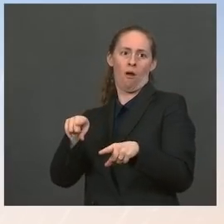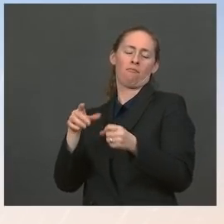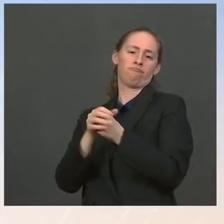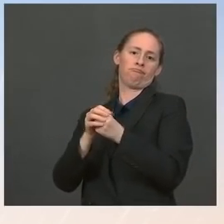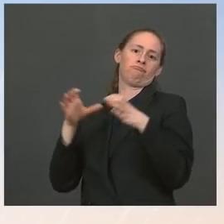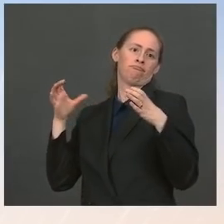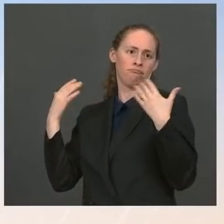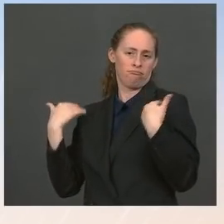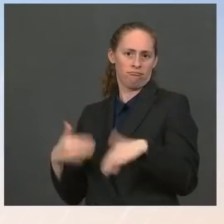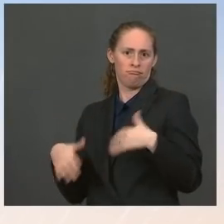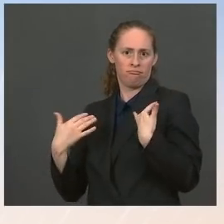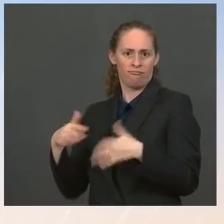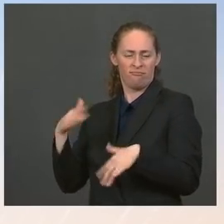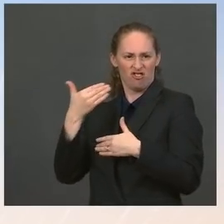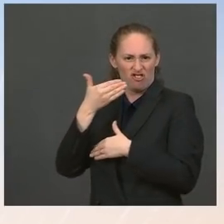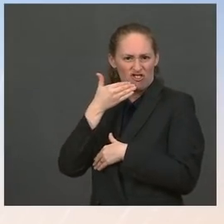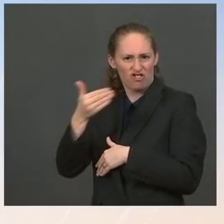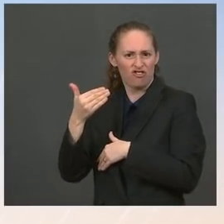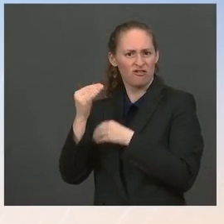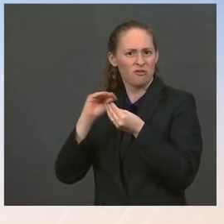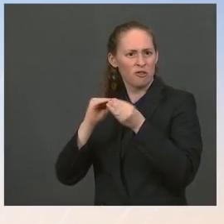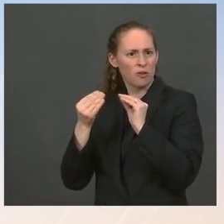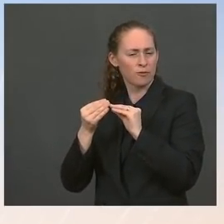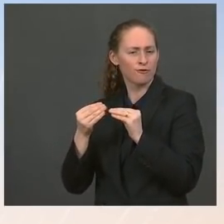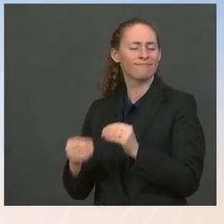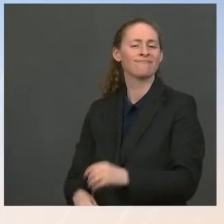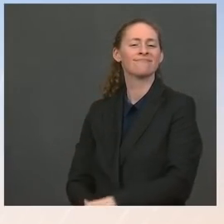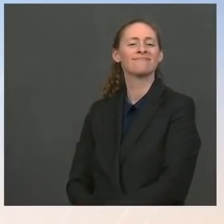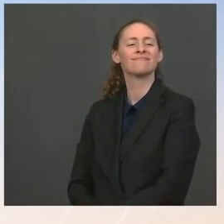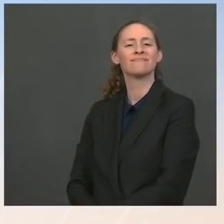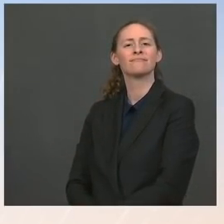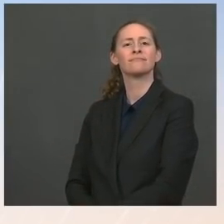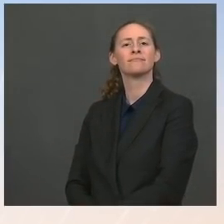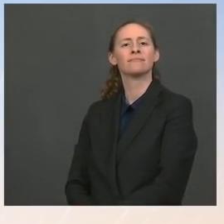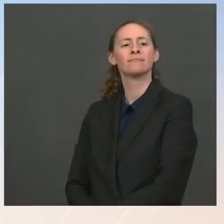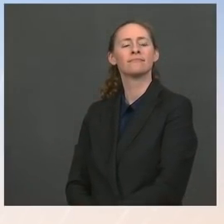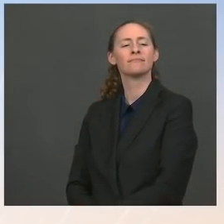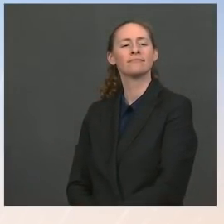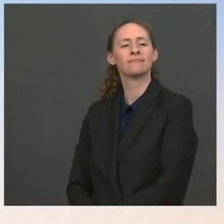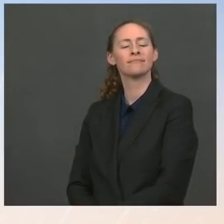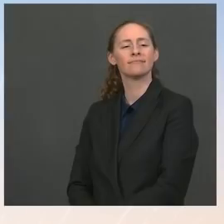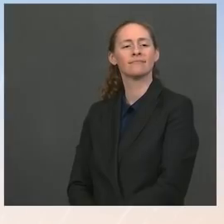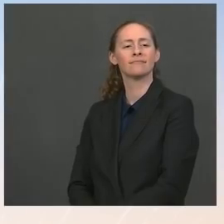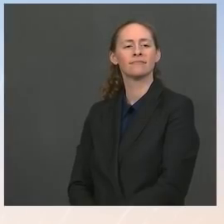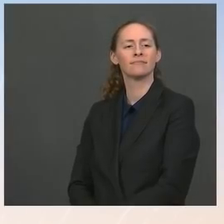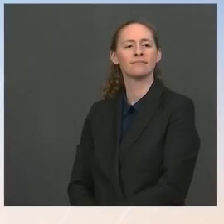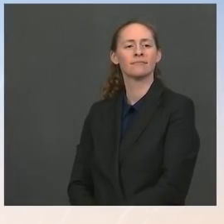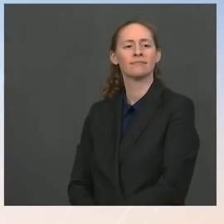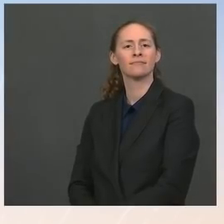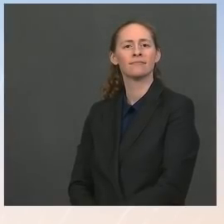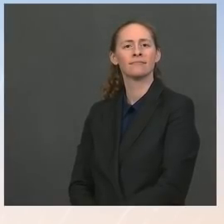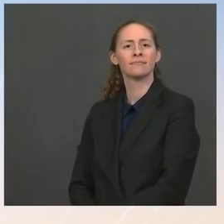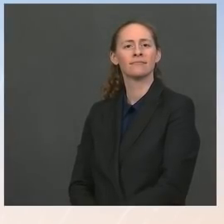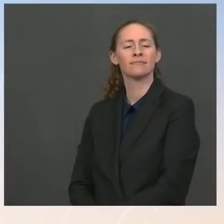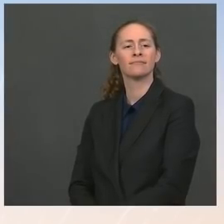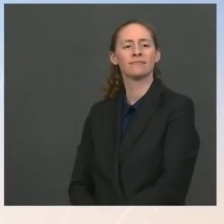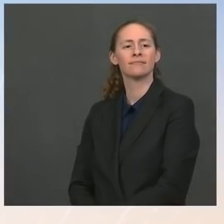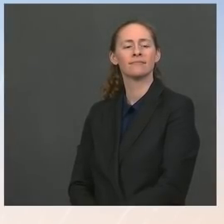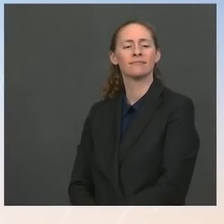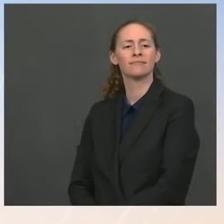and the progress from the Rescue Plan. How do you square that with how voters sort of reacted